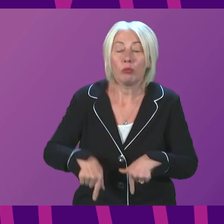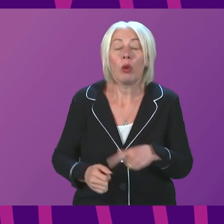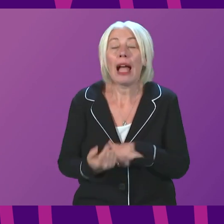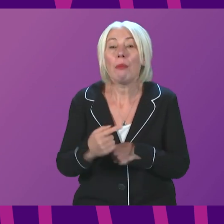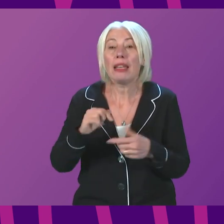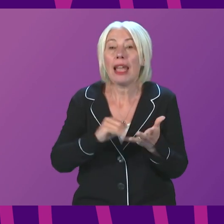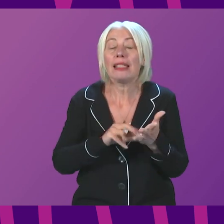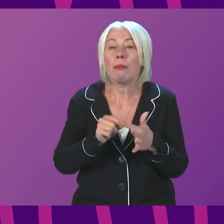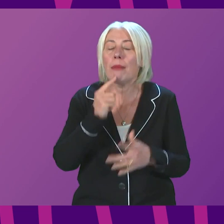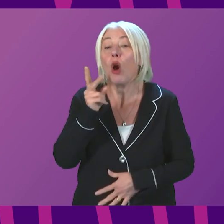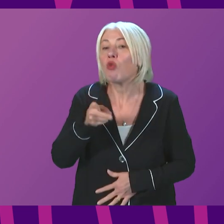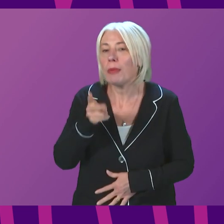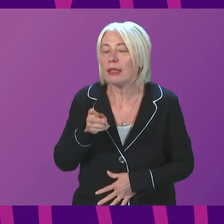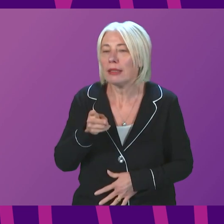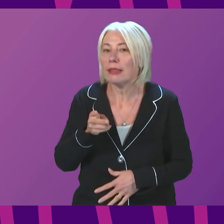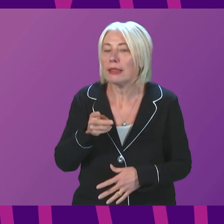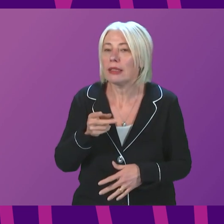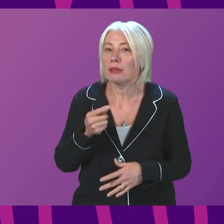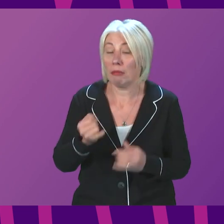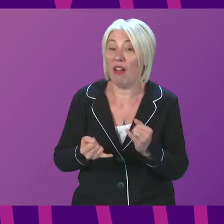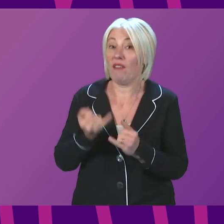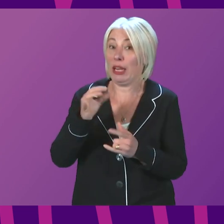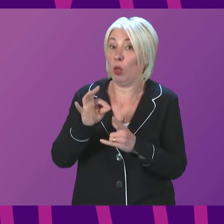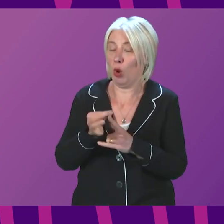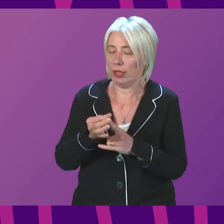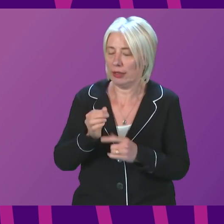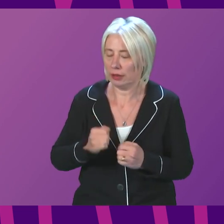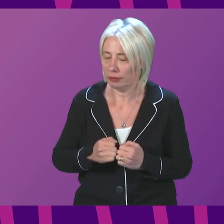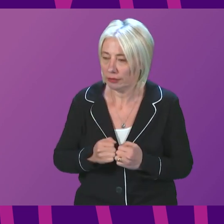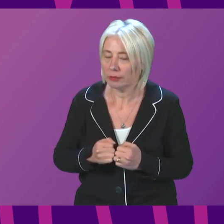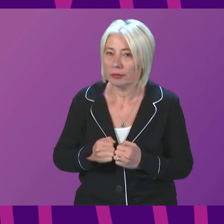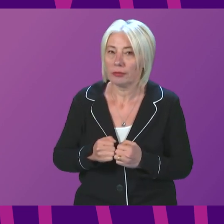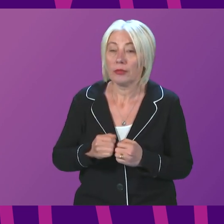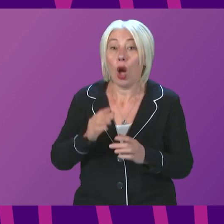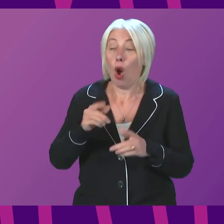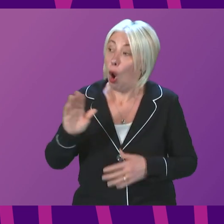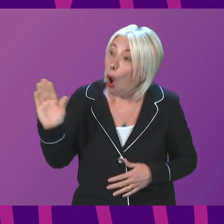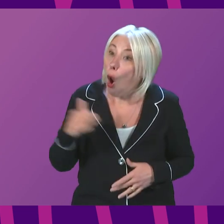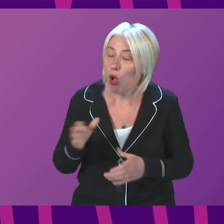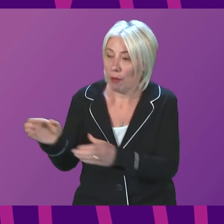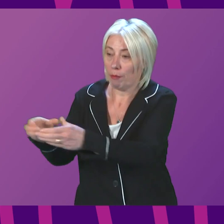I will make this my final point: all parties have faced such situations.